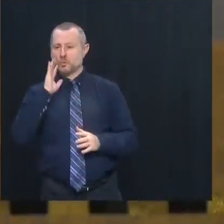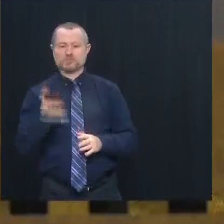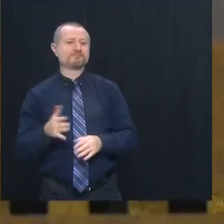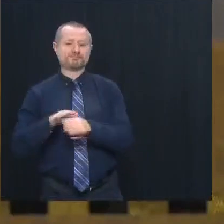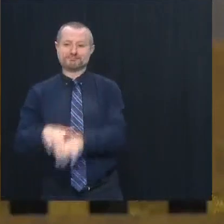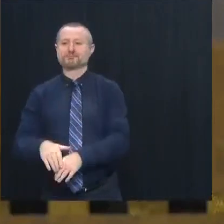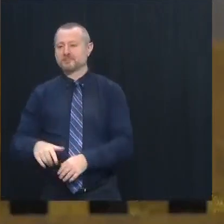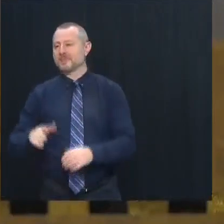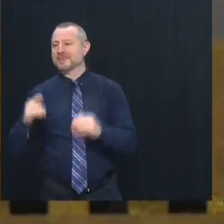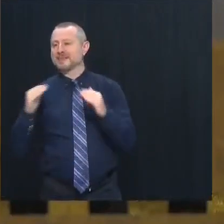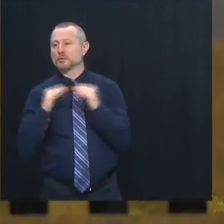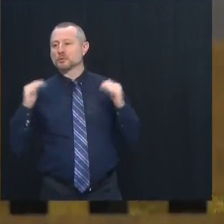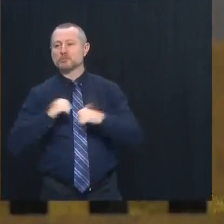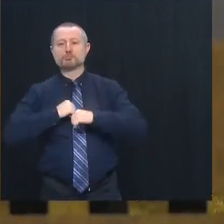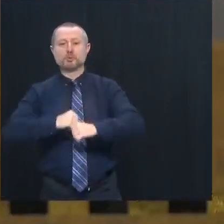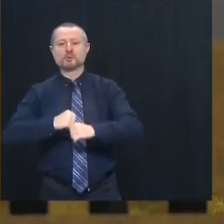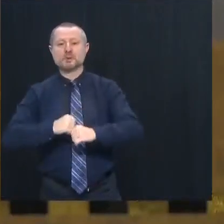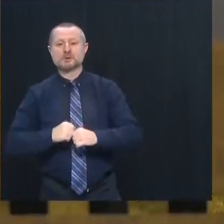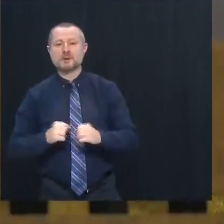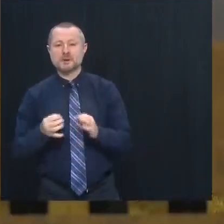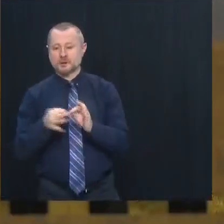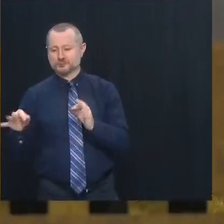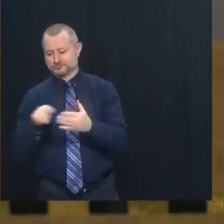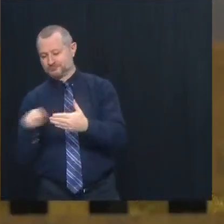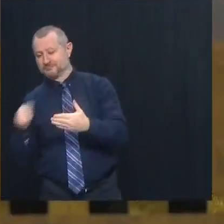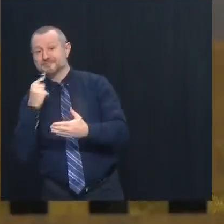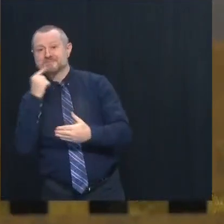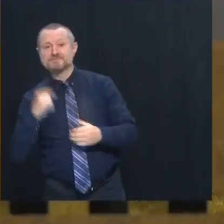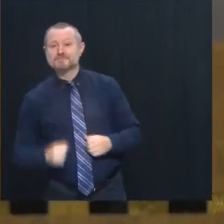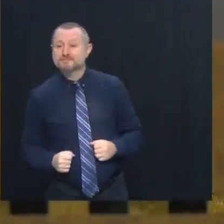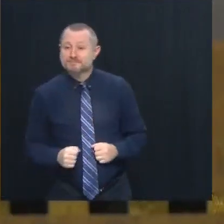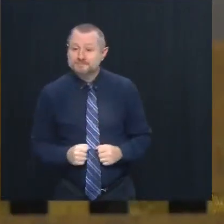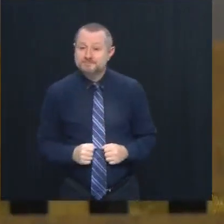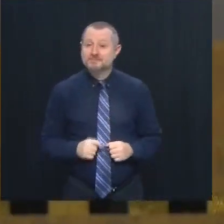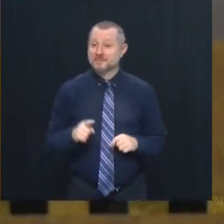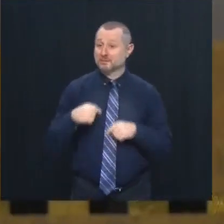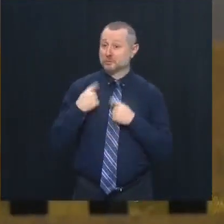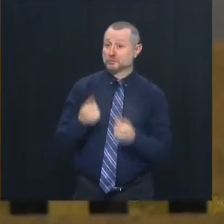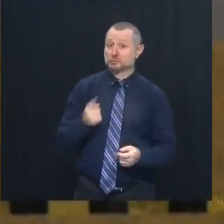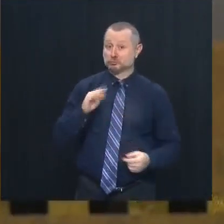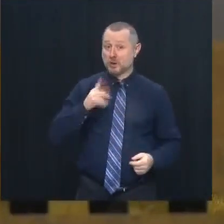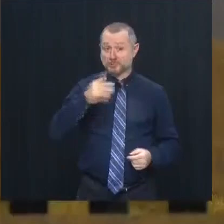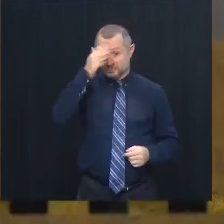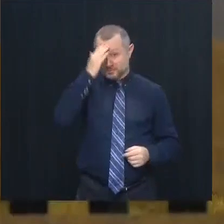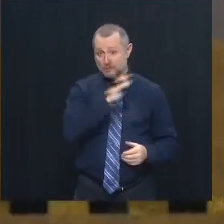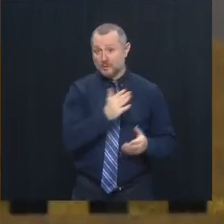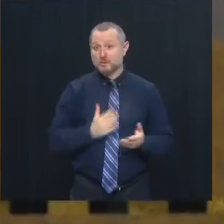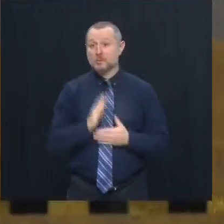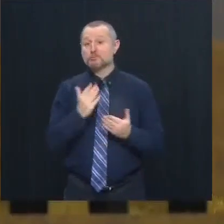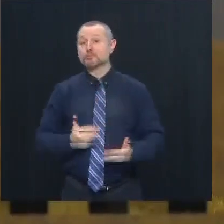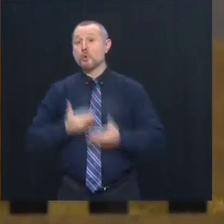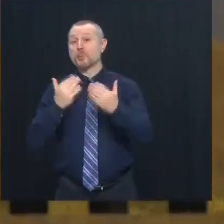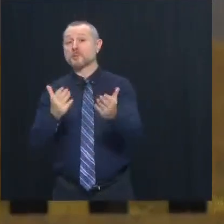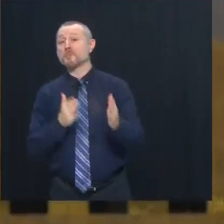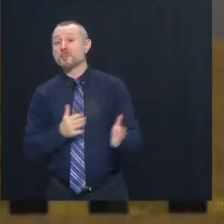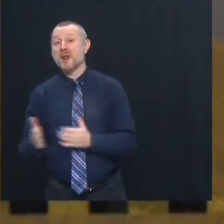CERTAIN BASIC RIGHTS TO "AN ISOLATED GROUP" POSES AN AFFRONT TO ONE OF THE GOALS OF THE EQUAL